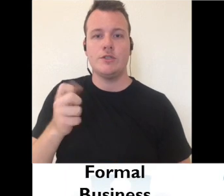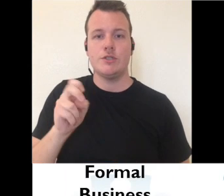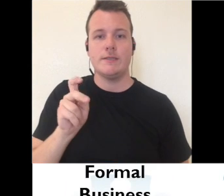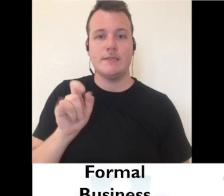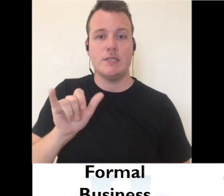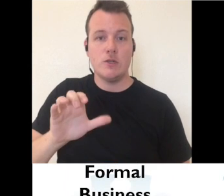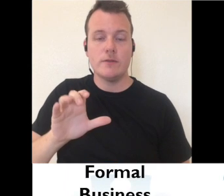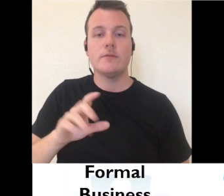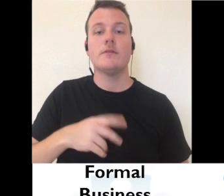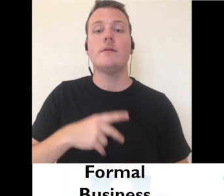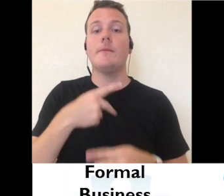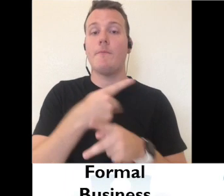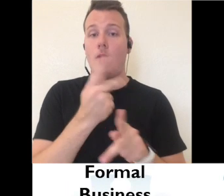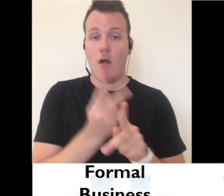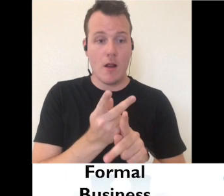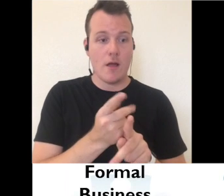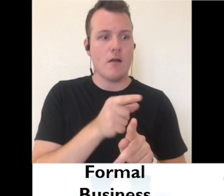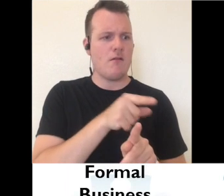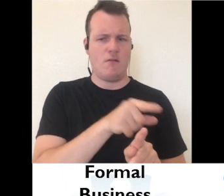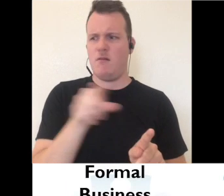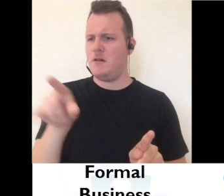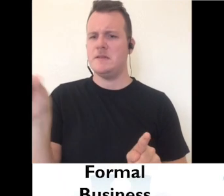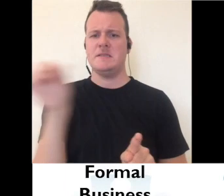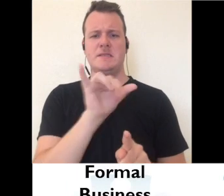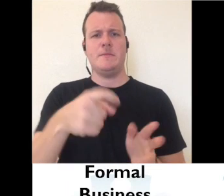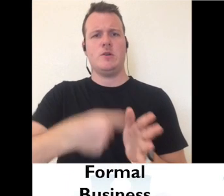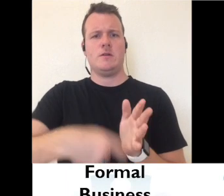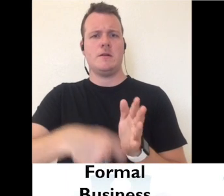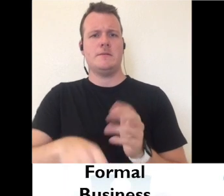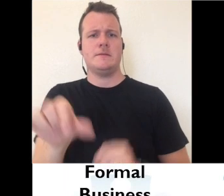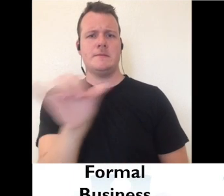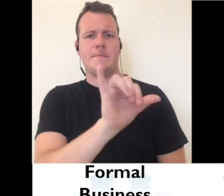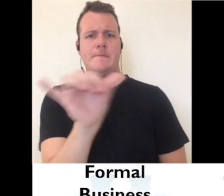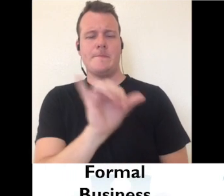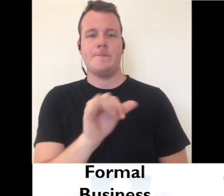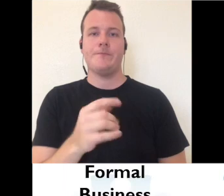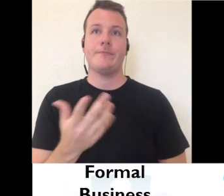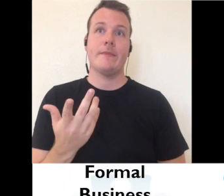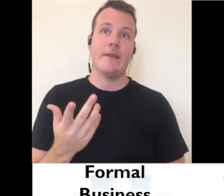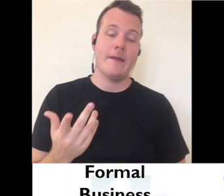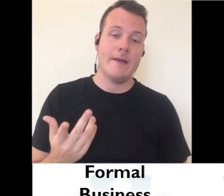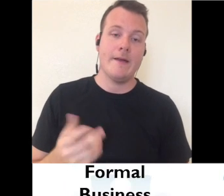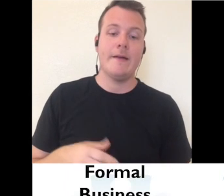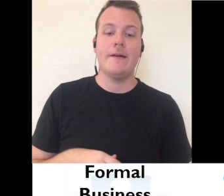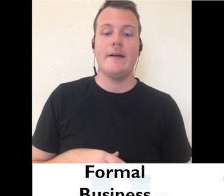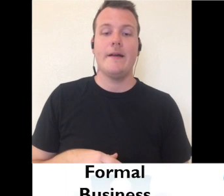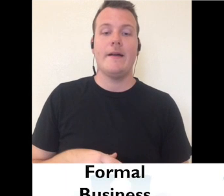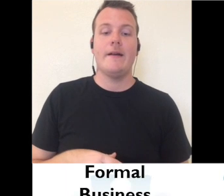care. Someday I could tell you about the lady who bought hearing aids, went on a